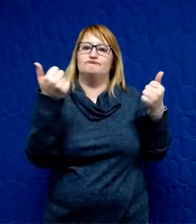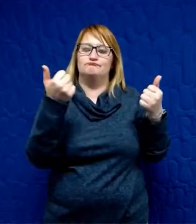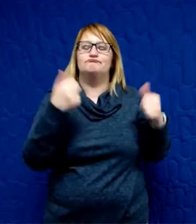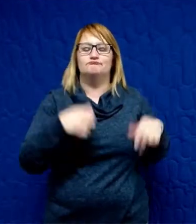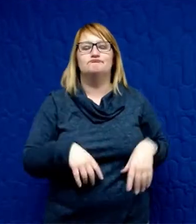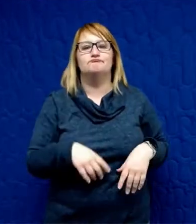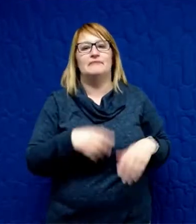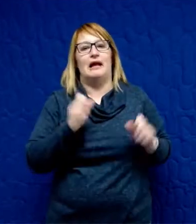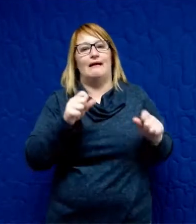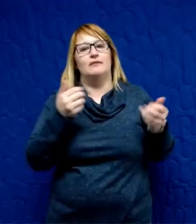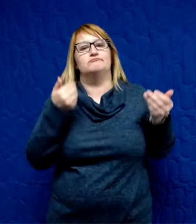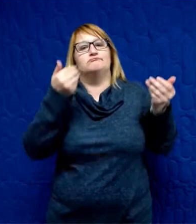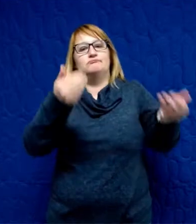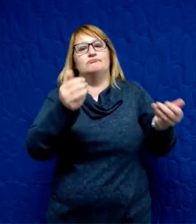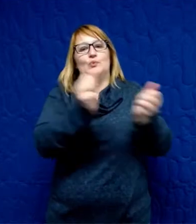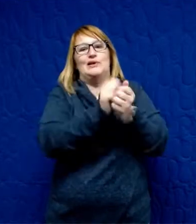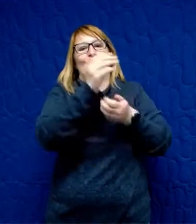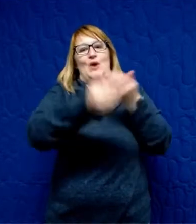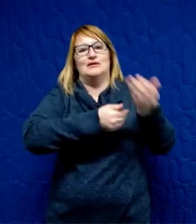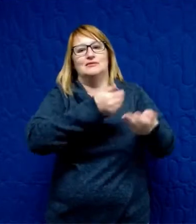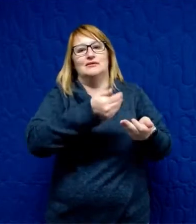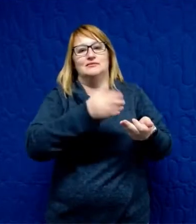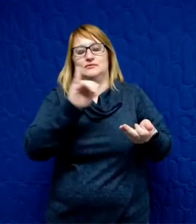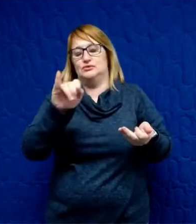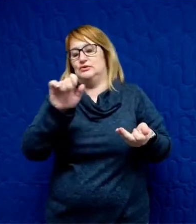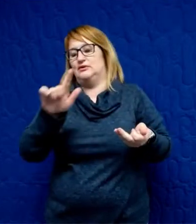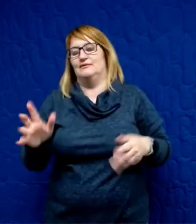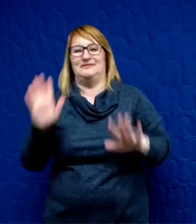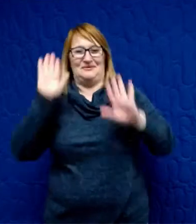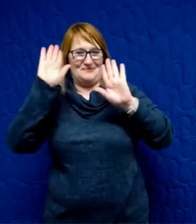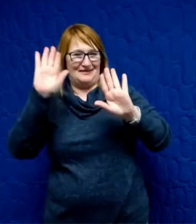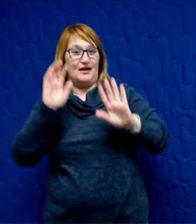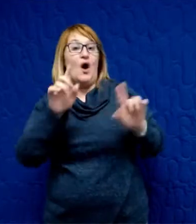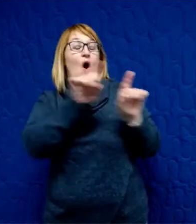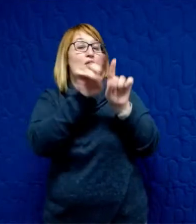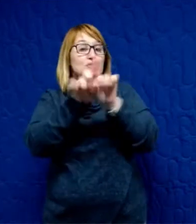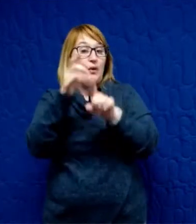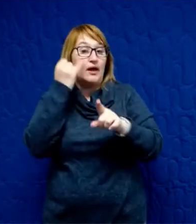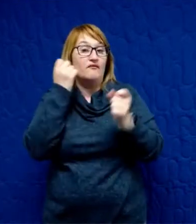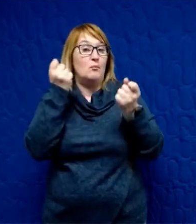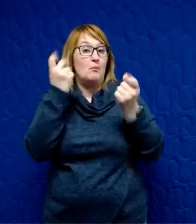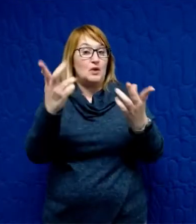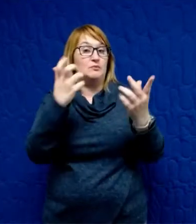process. That's great, and if you continue to get multiple errors because even when